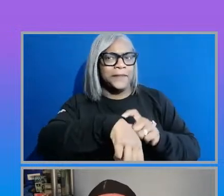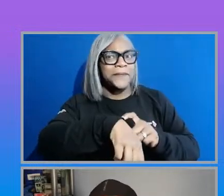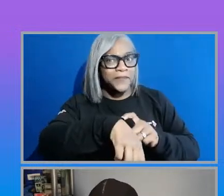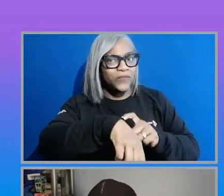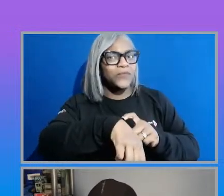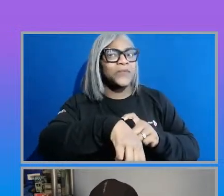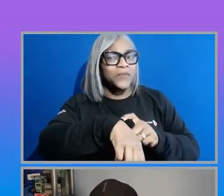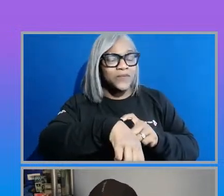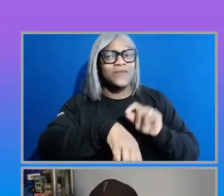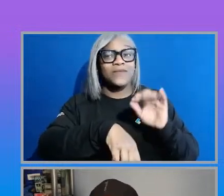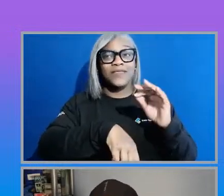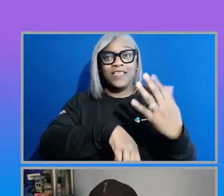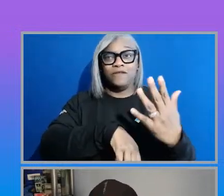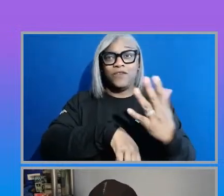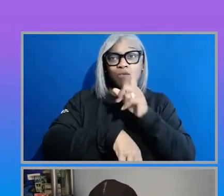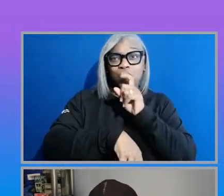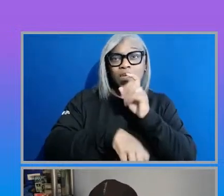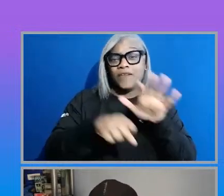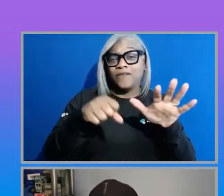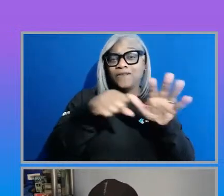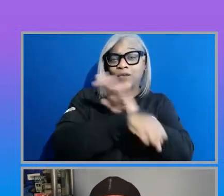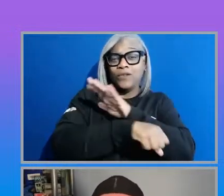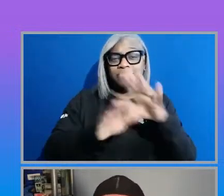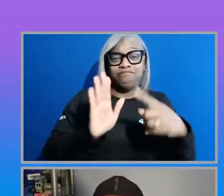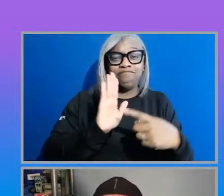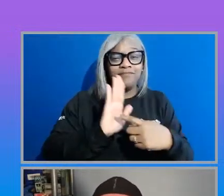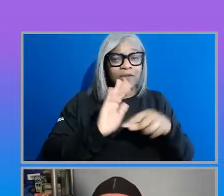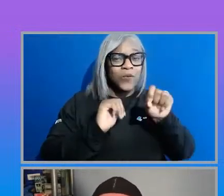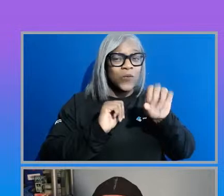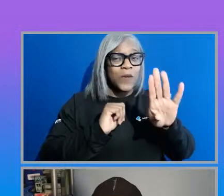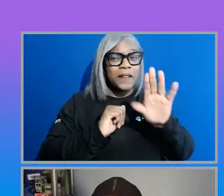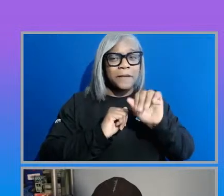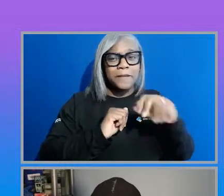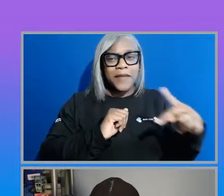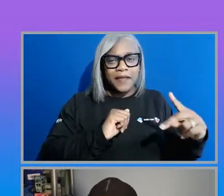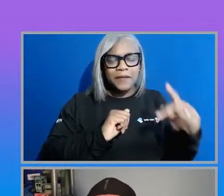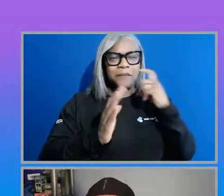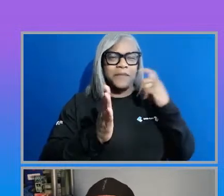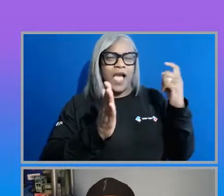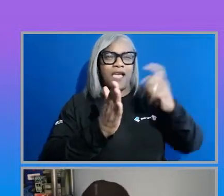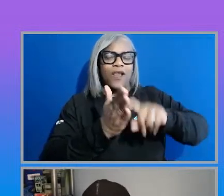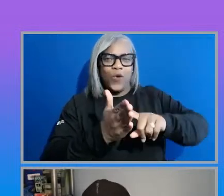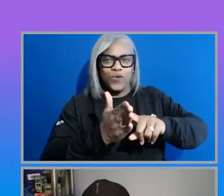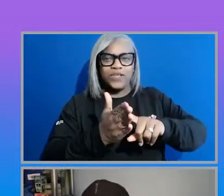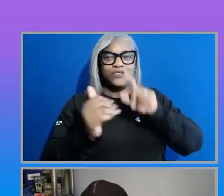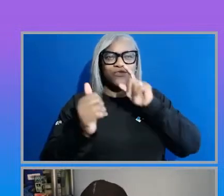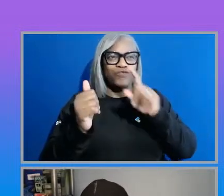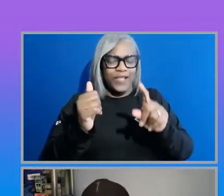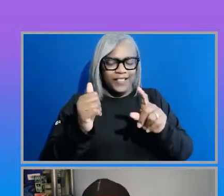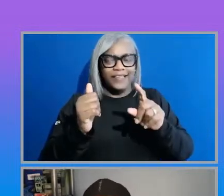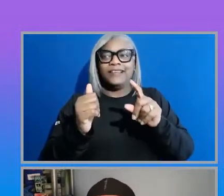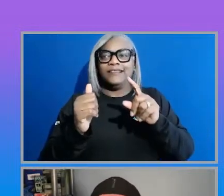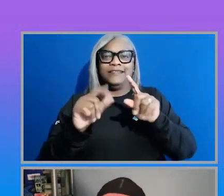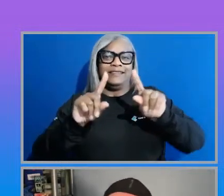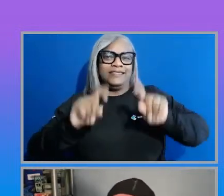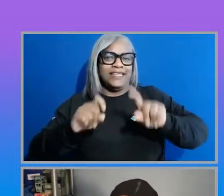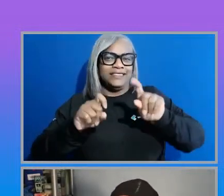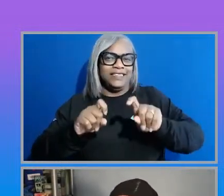want full coverage of your web app. That's where I see end to